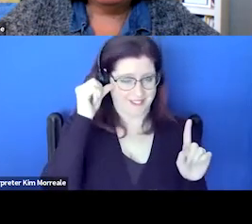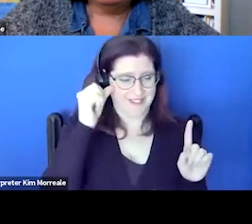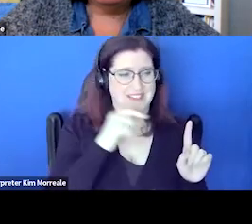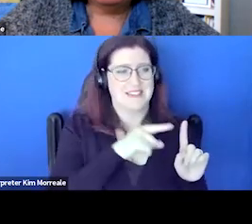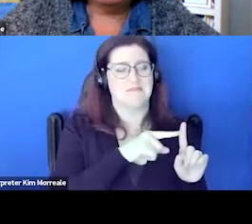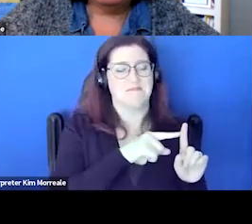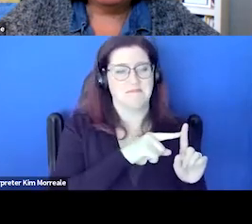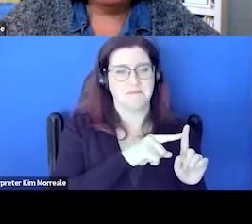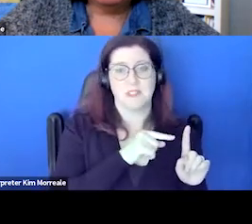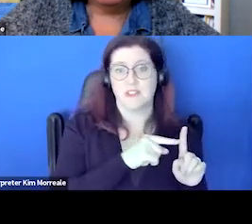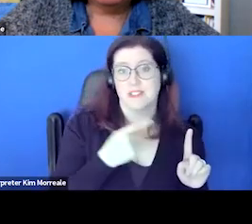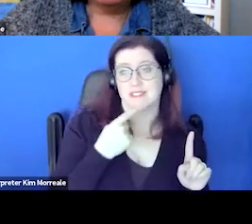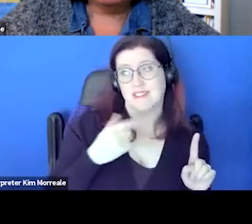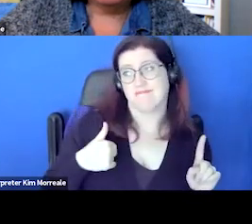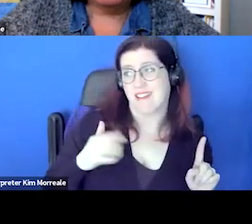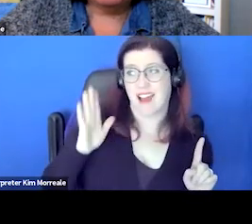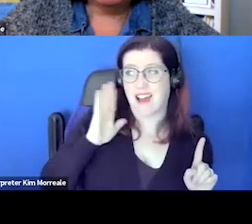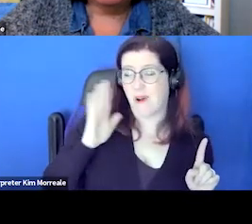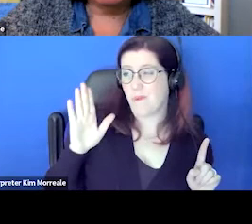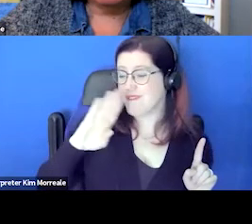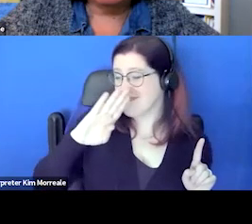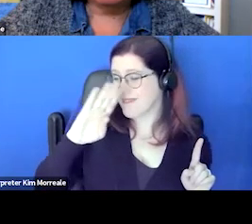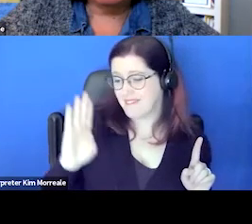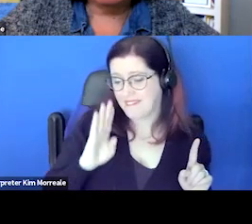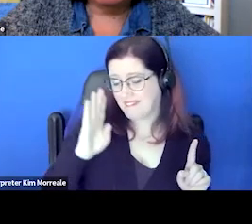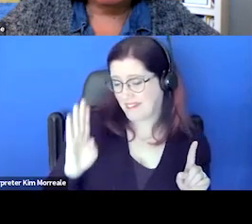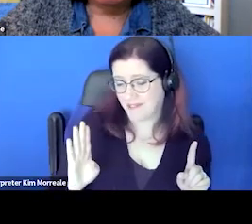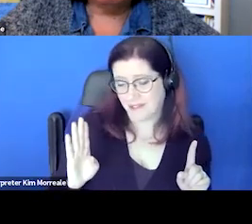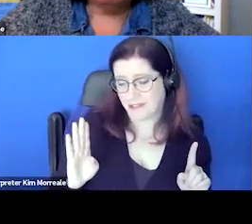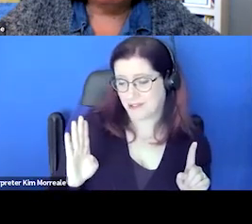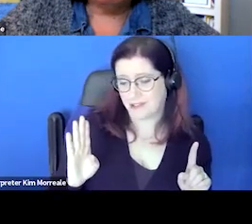"I will never, ever forget how much you've worked